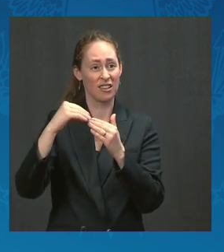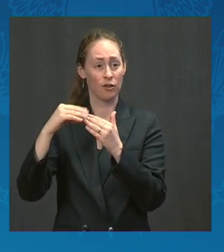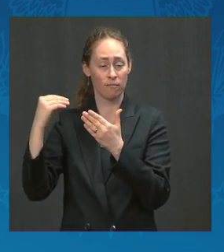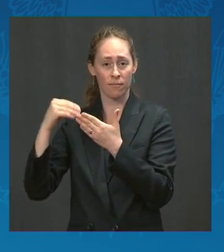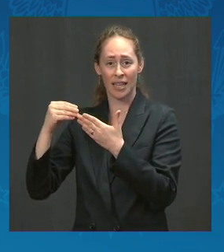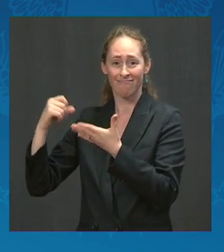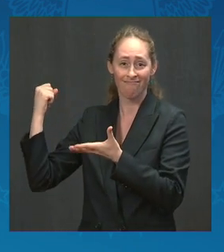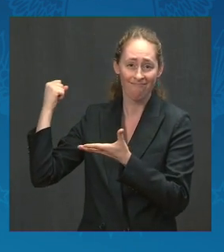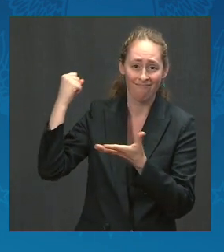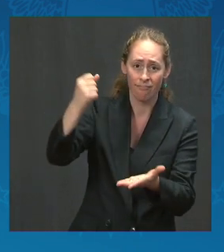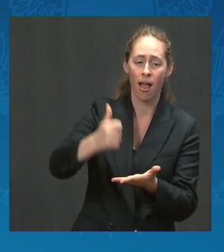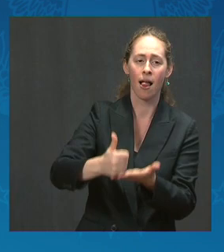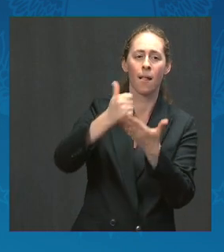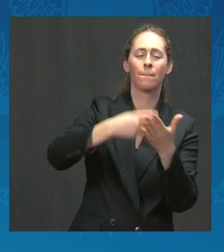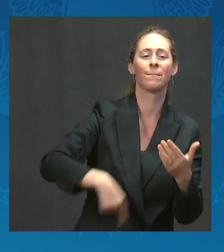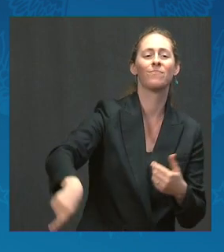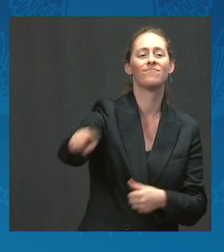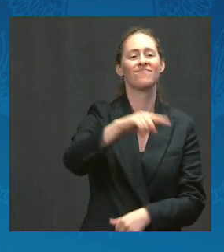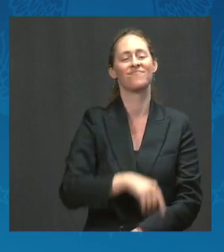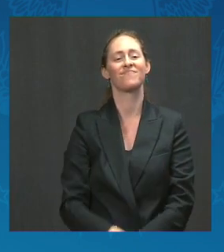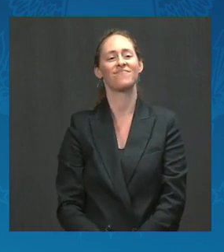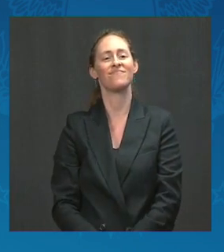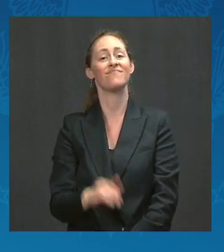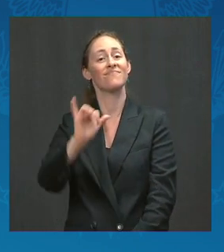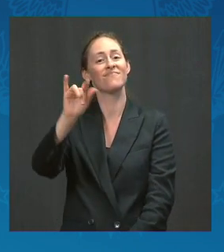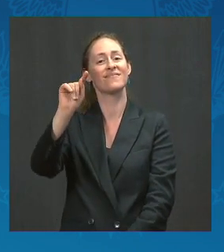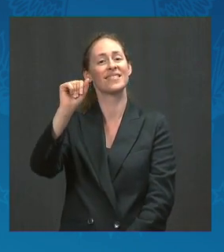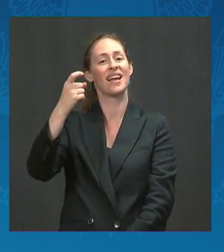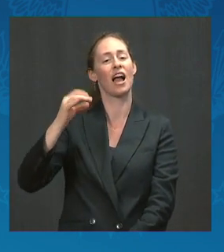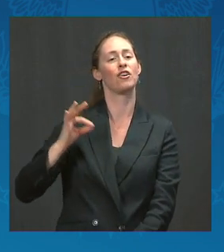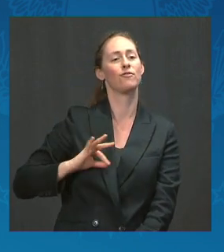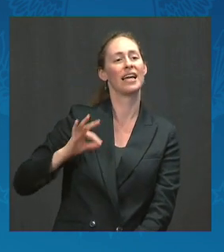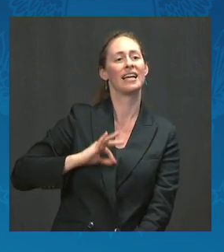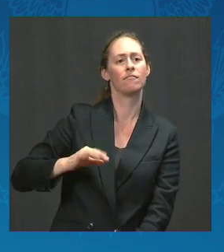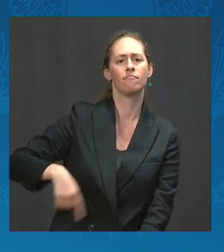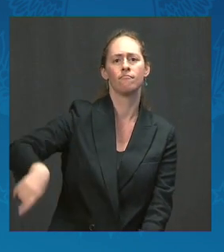Voters, well they called for a national vaccination plan.